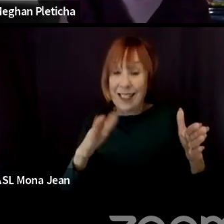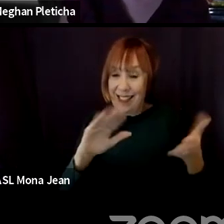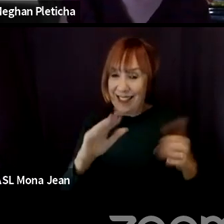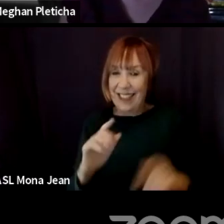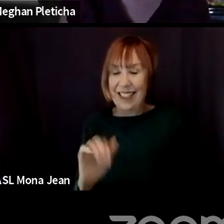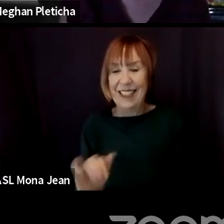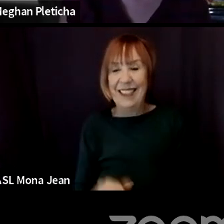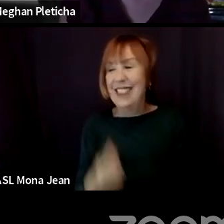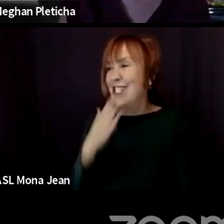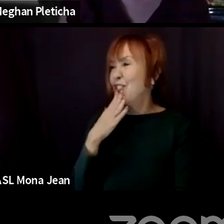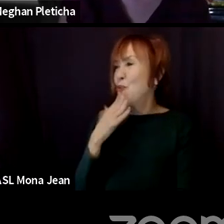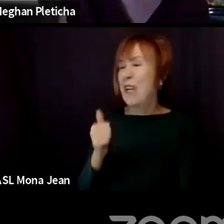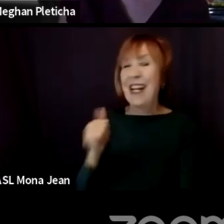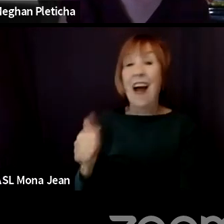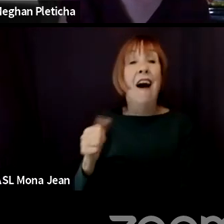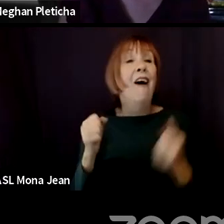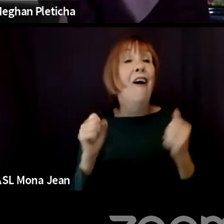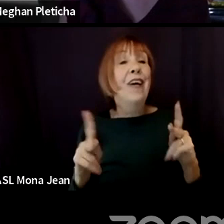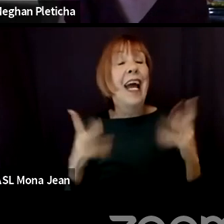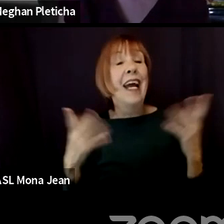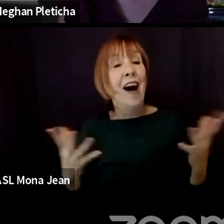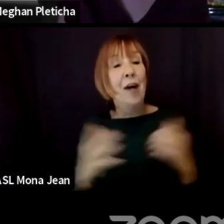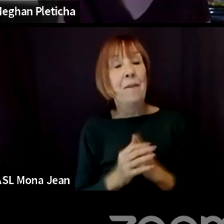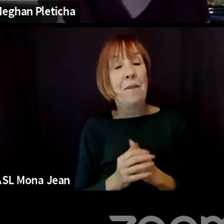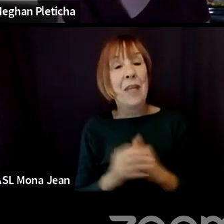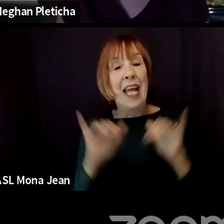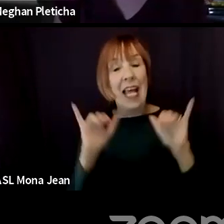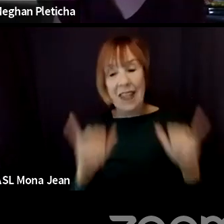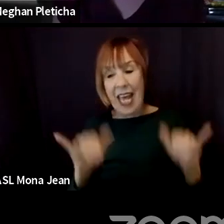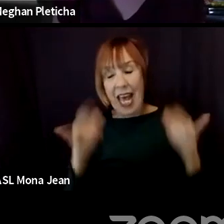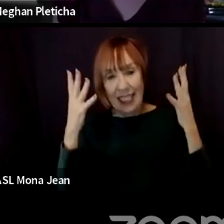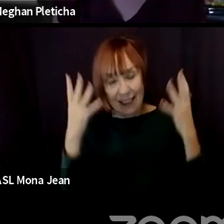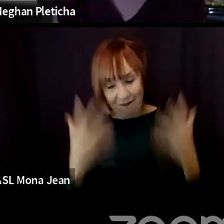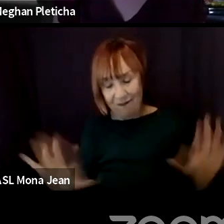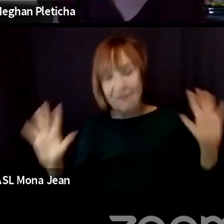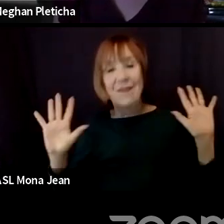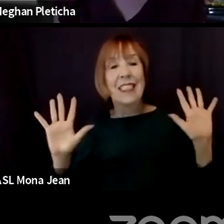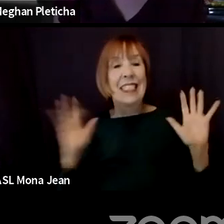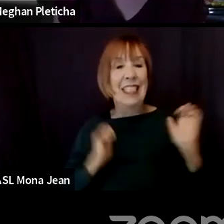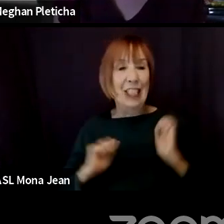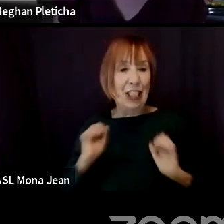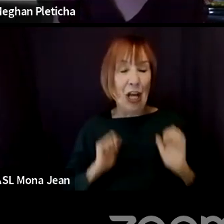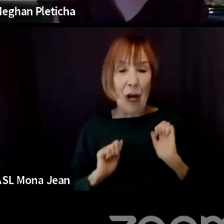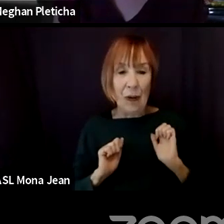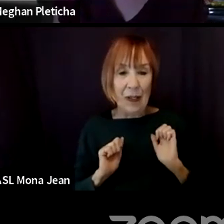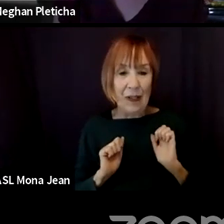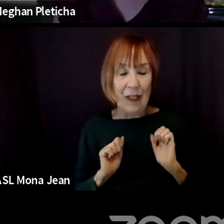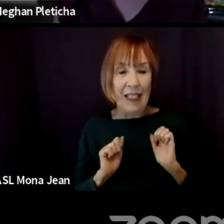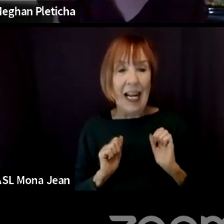Sweet, all right guys, well, that is our show. (mumbles)